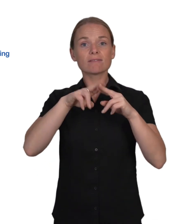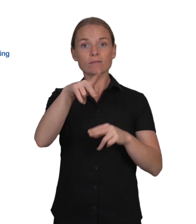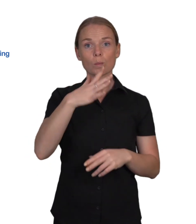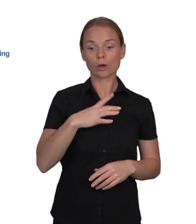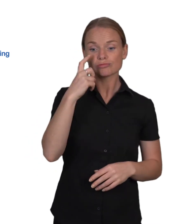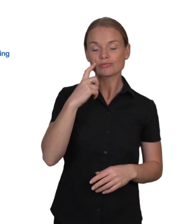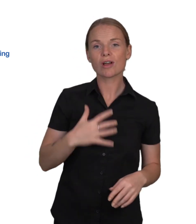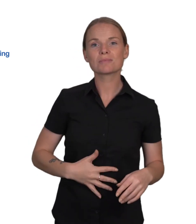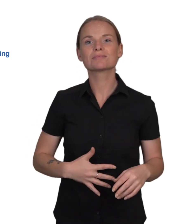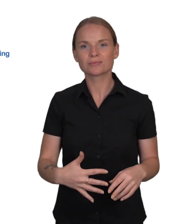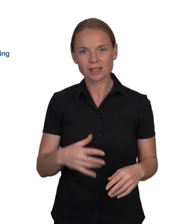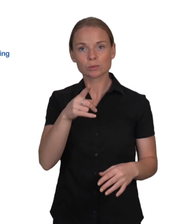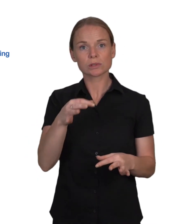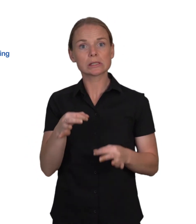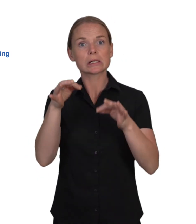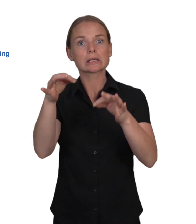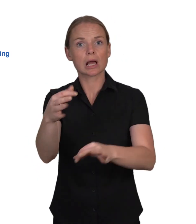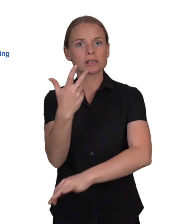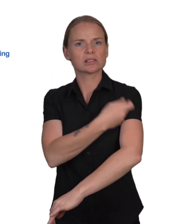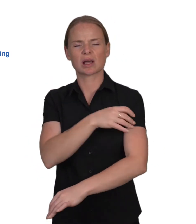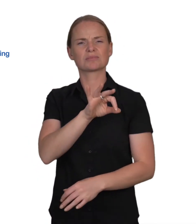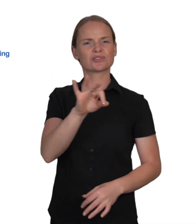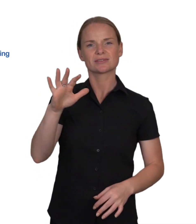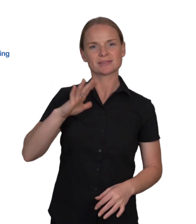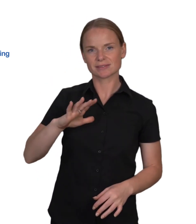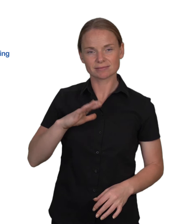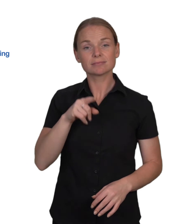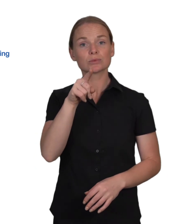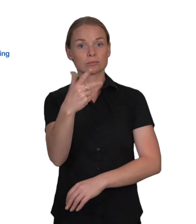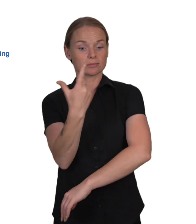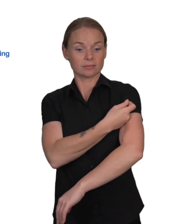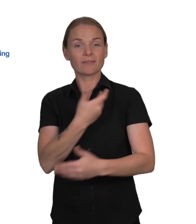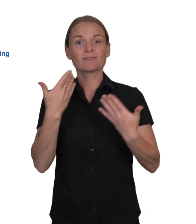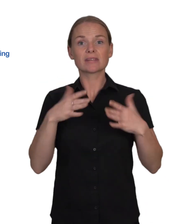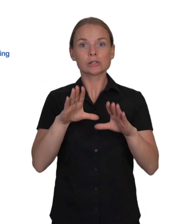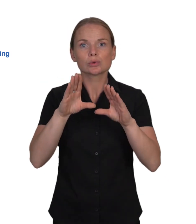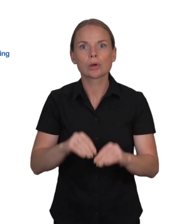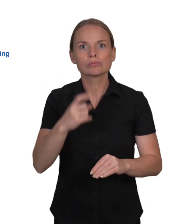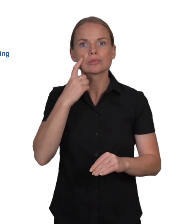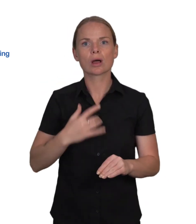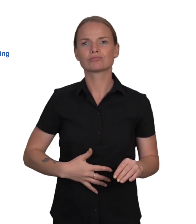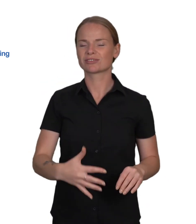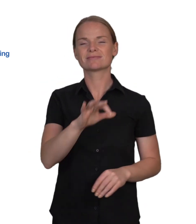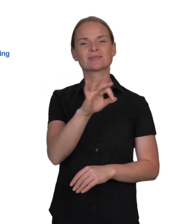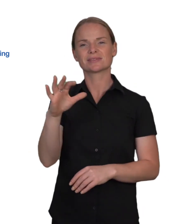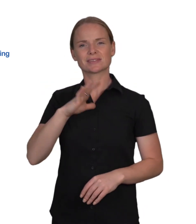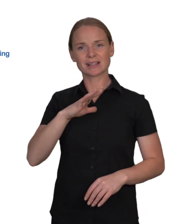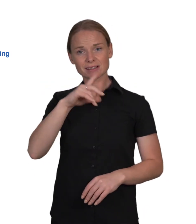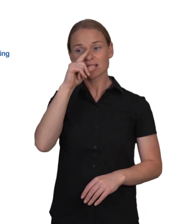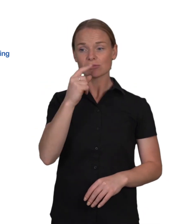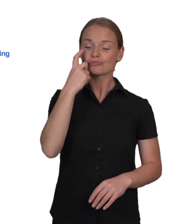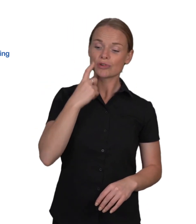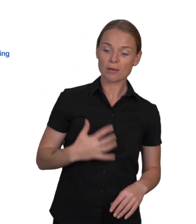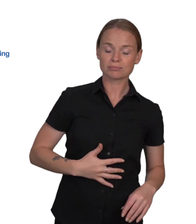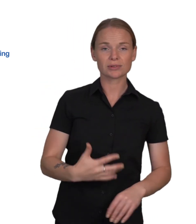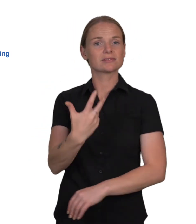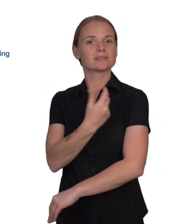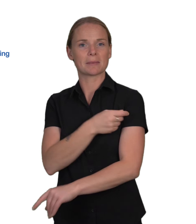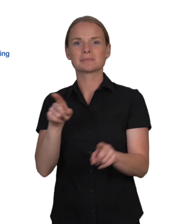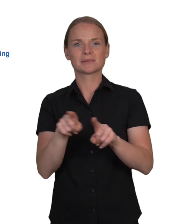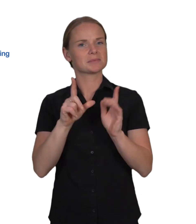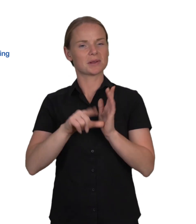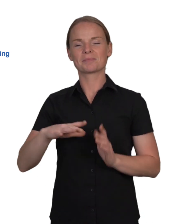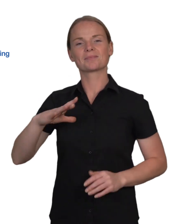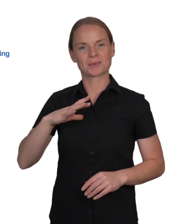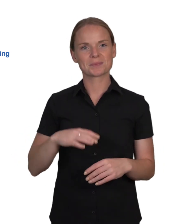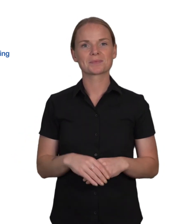If you are trying to become pregnant you do not need to delay vaccination or avoid becoming pregnant after vaccination.